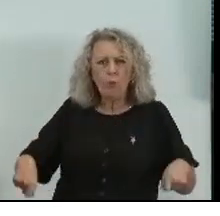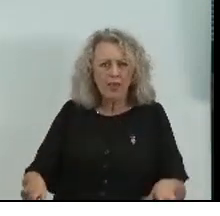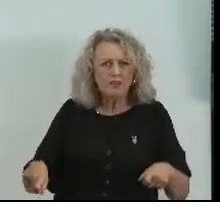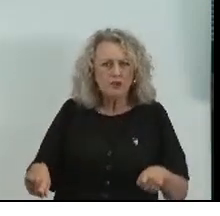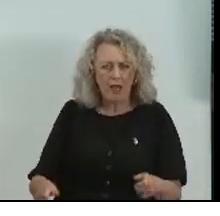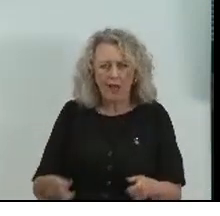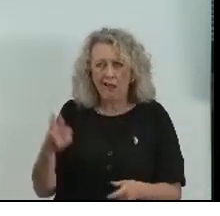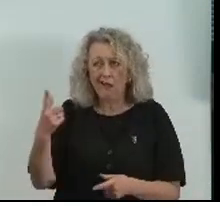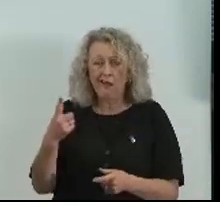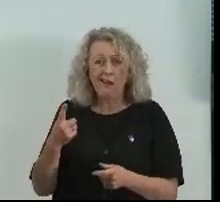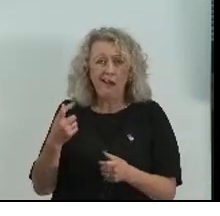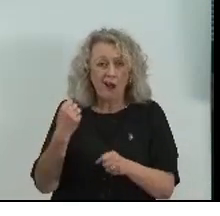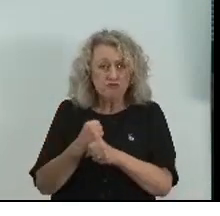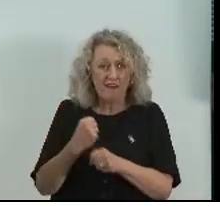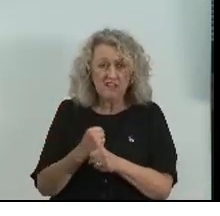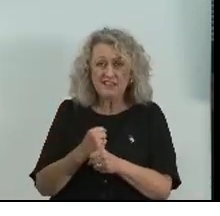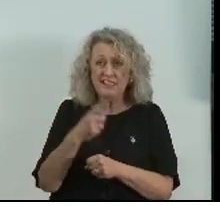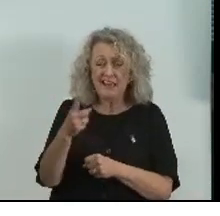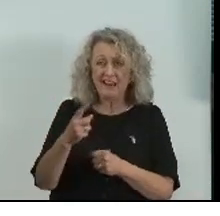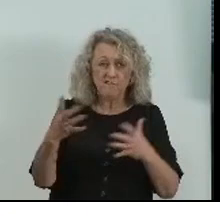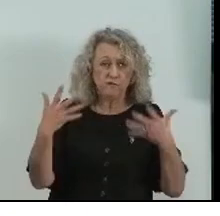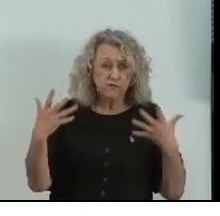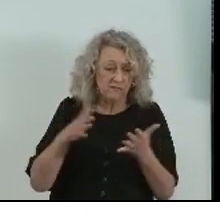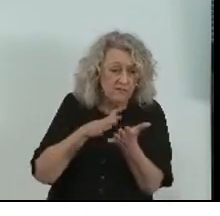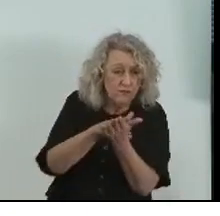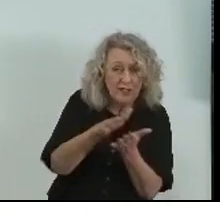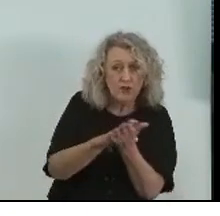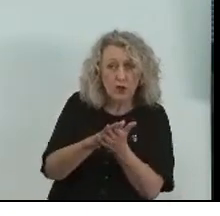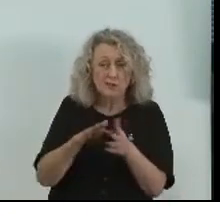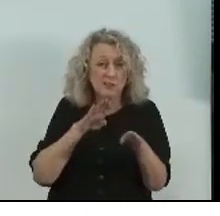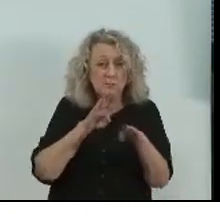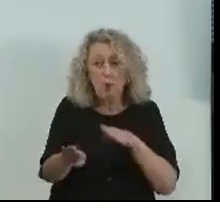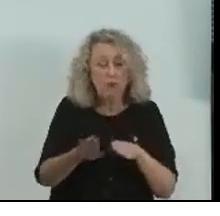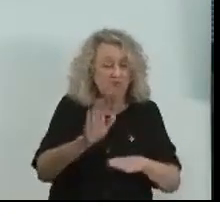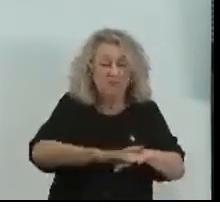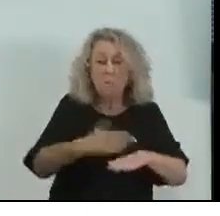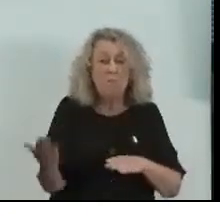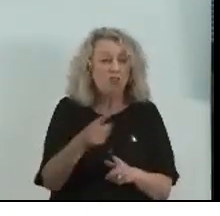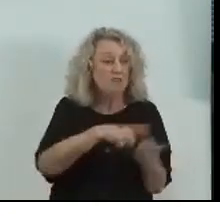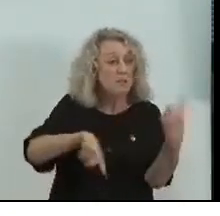Gravity, friction, time, wind, heat, force. Sport doesn't care about disability.